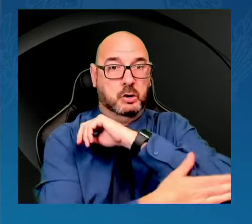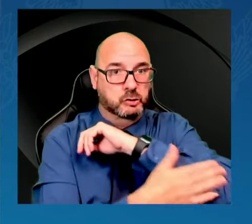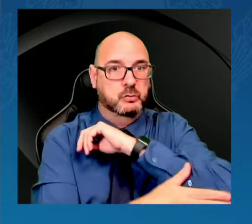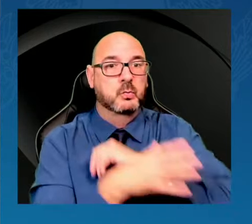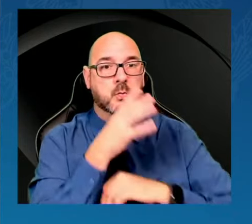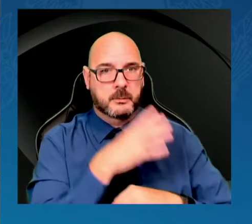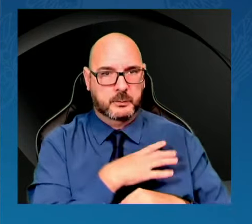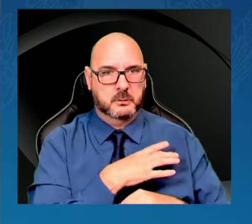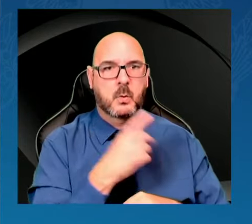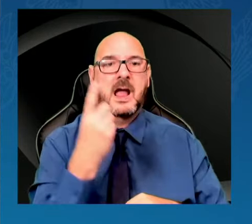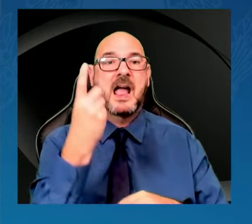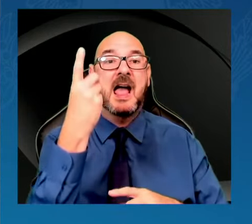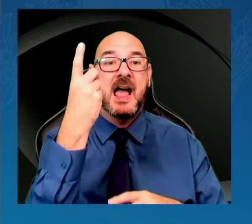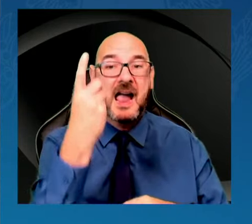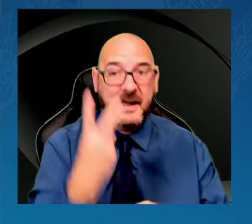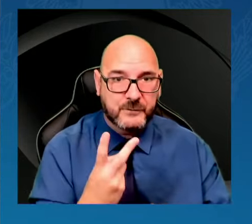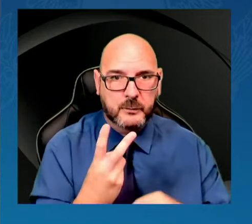in connection with childbirth in America today.